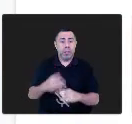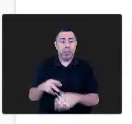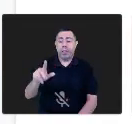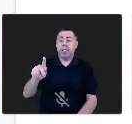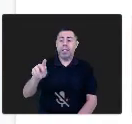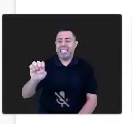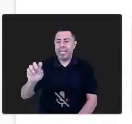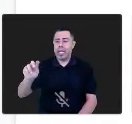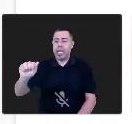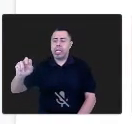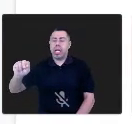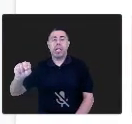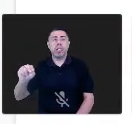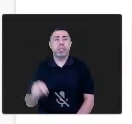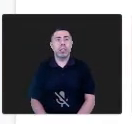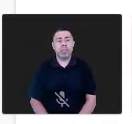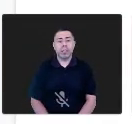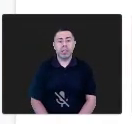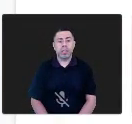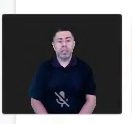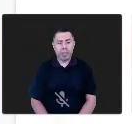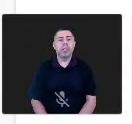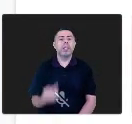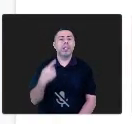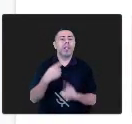and i'm the founder of hire club we offer career coaching to help you get your head in your career